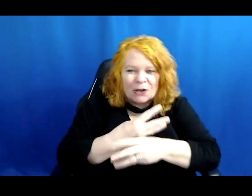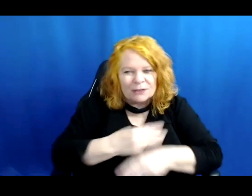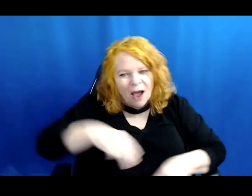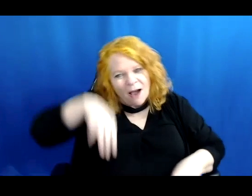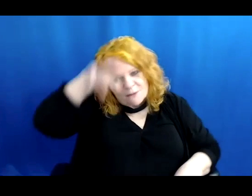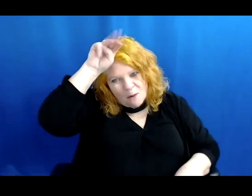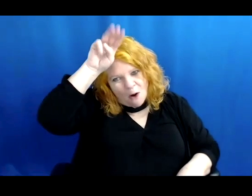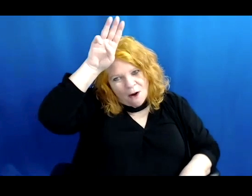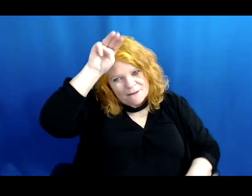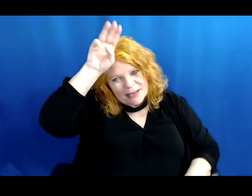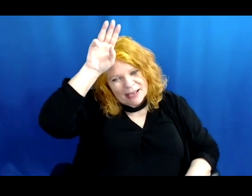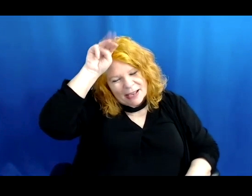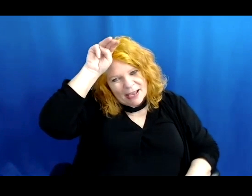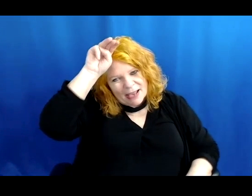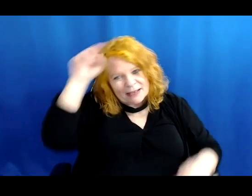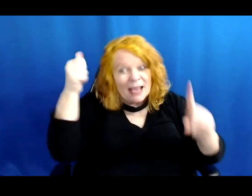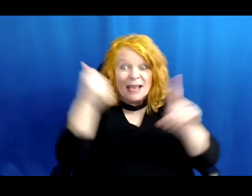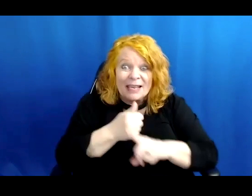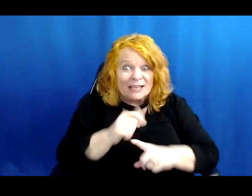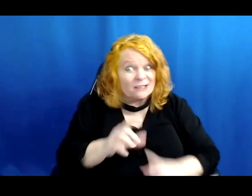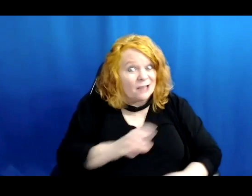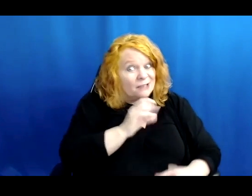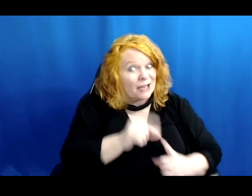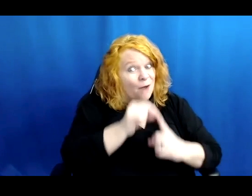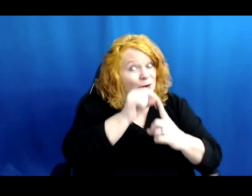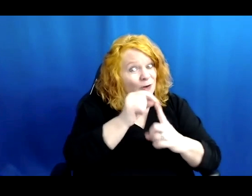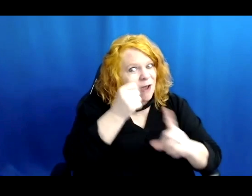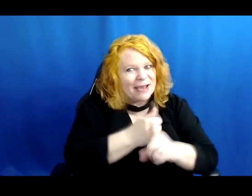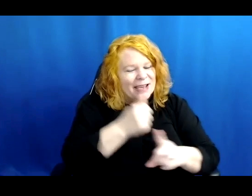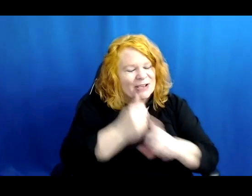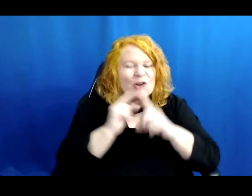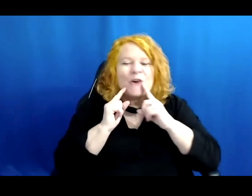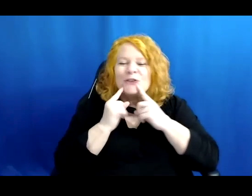He is such a character. He is so charming.